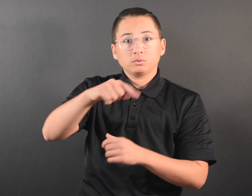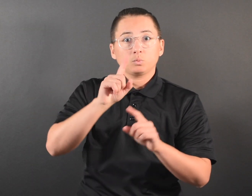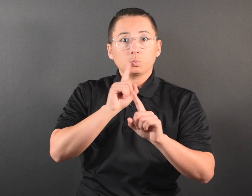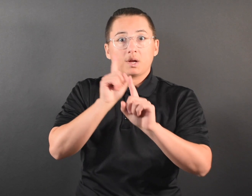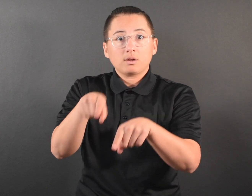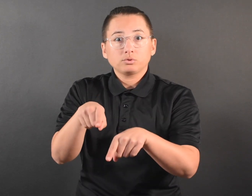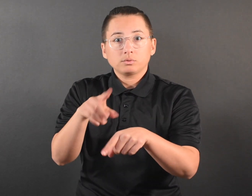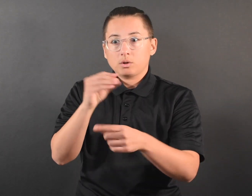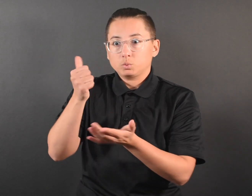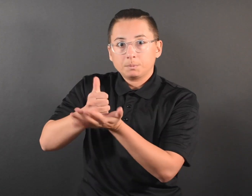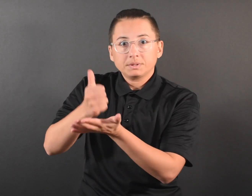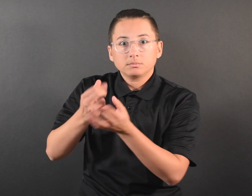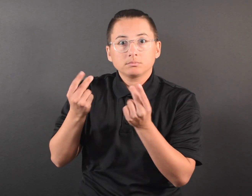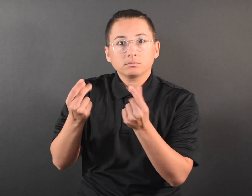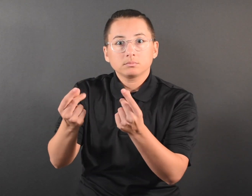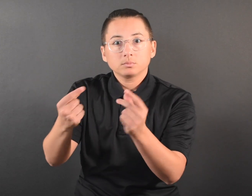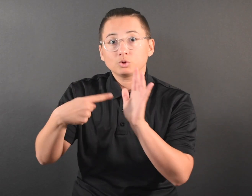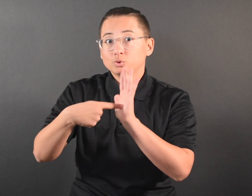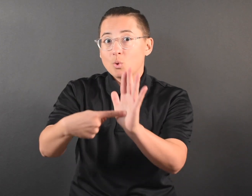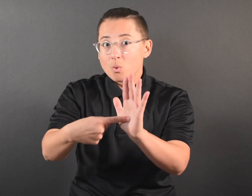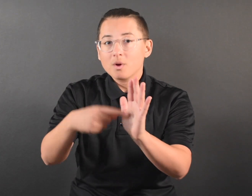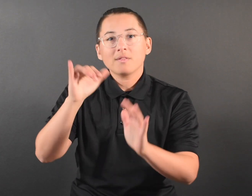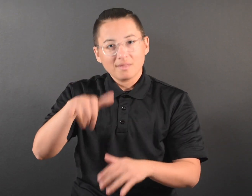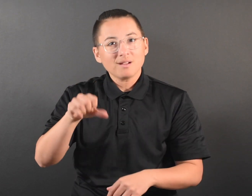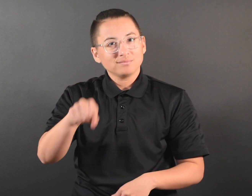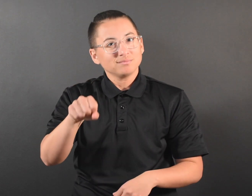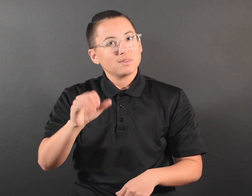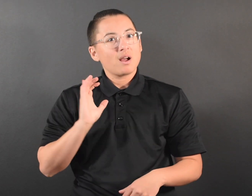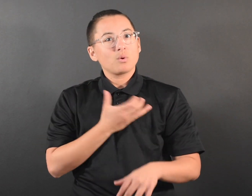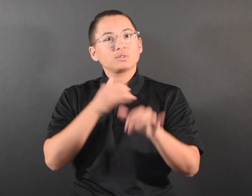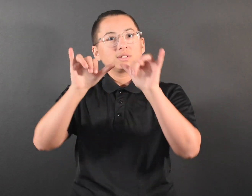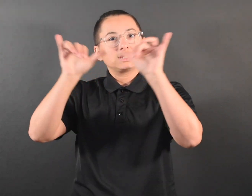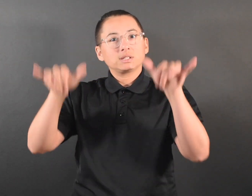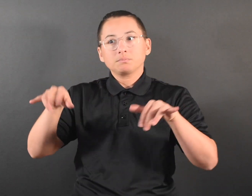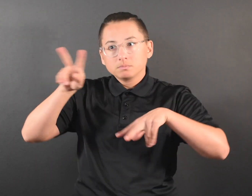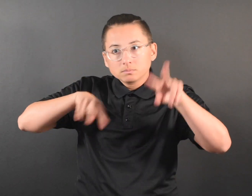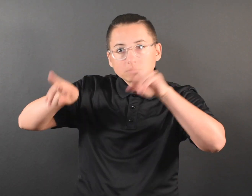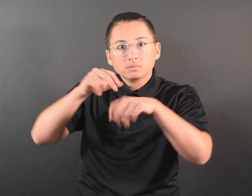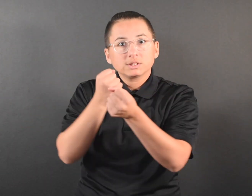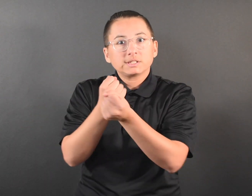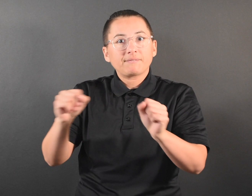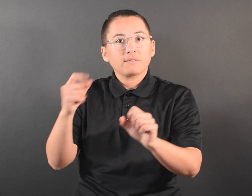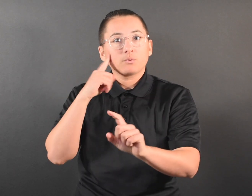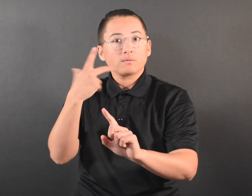reactions and how to treat them is a sign that our vaccine safety monitoring systems are working.